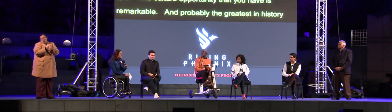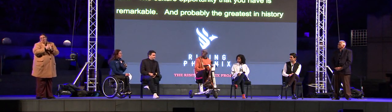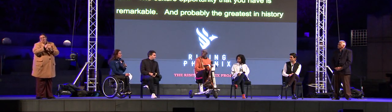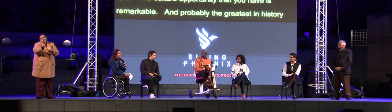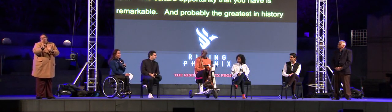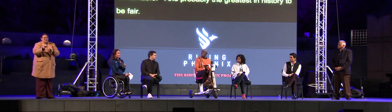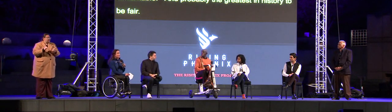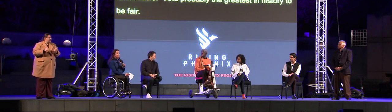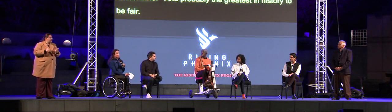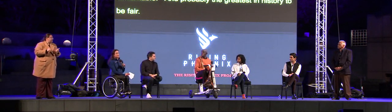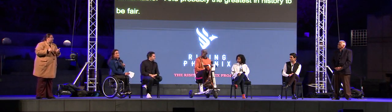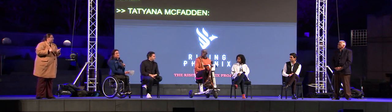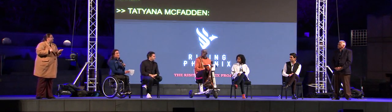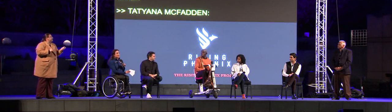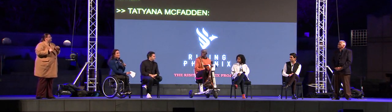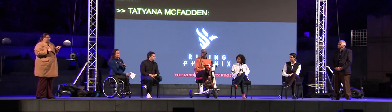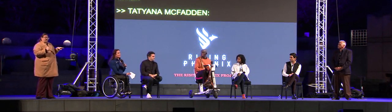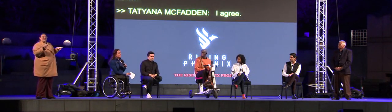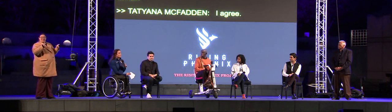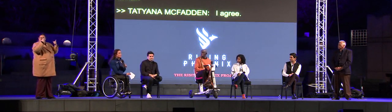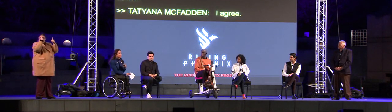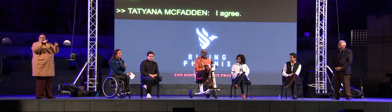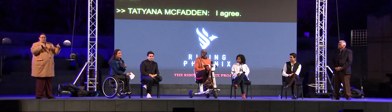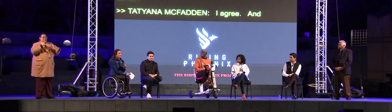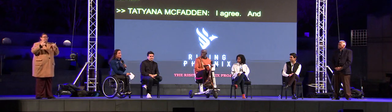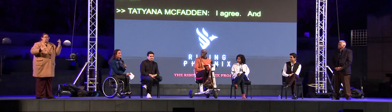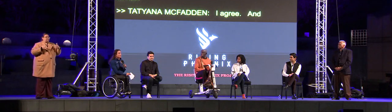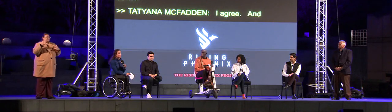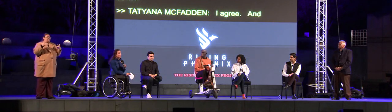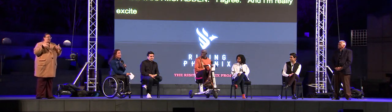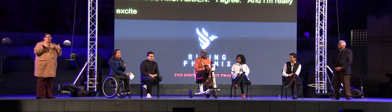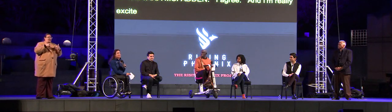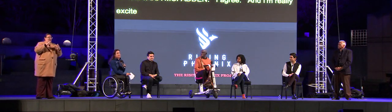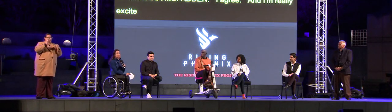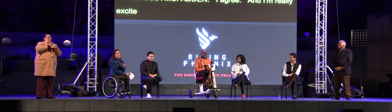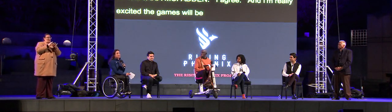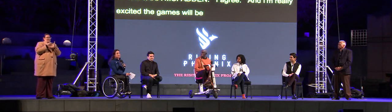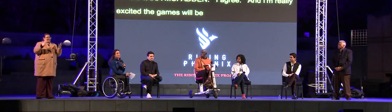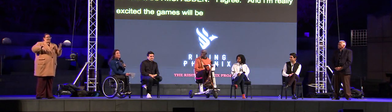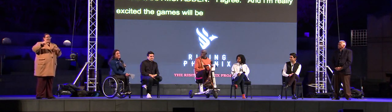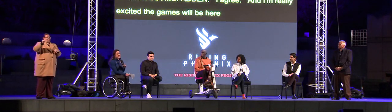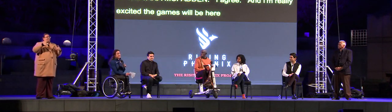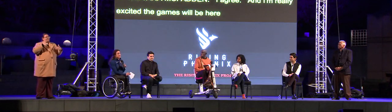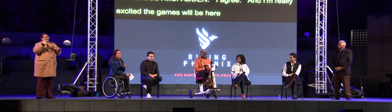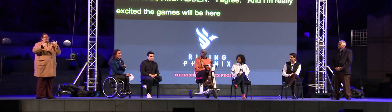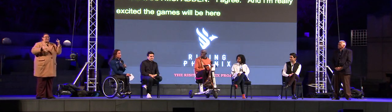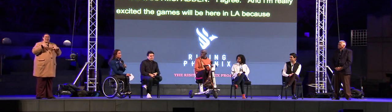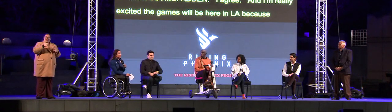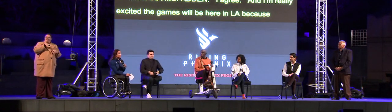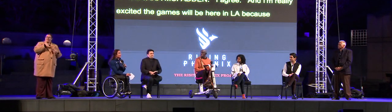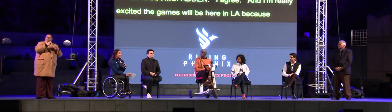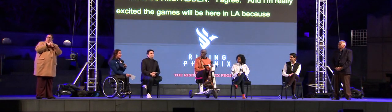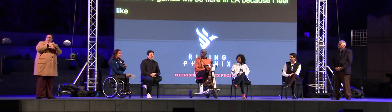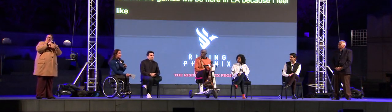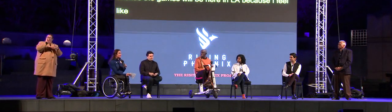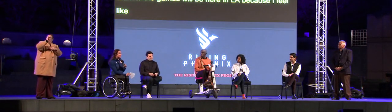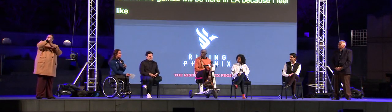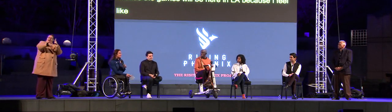I agree, and I'm really excited that the games will be here in LA, because I feel like the US needs a game like that, like games like this.